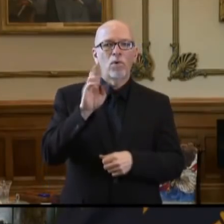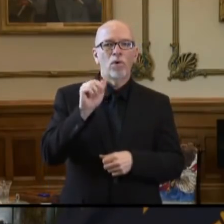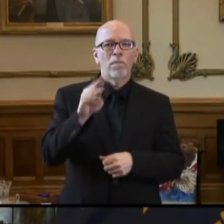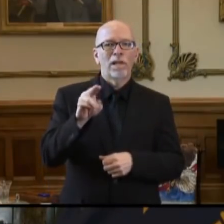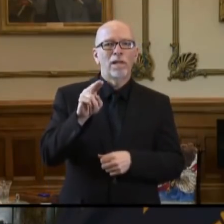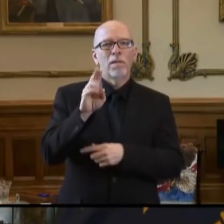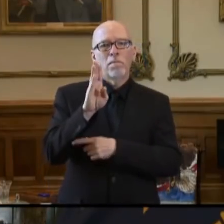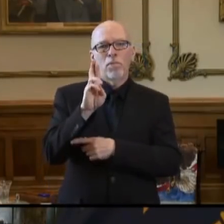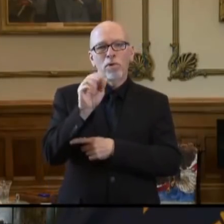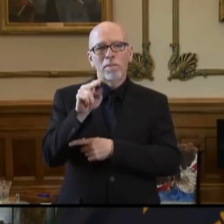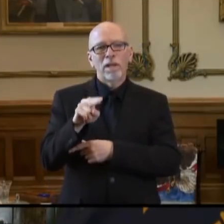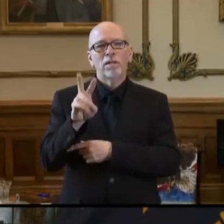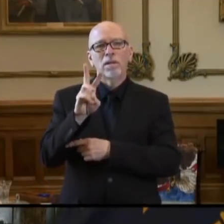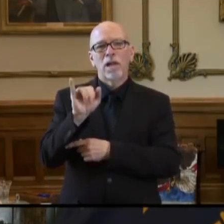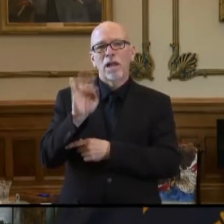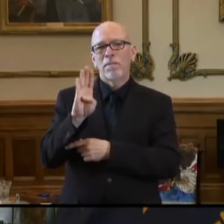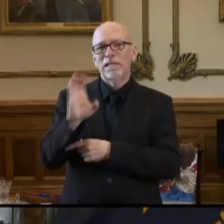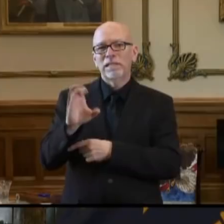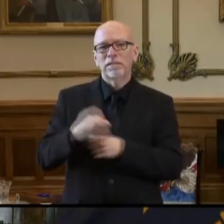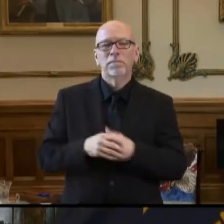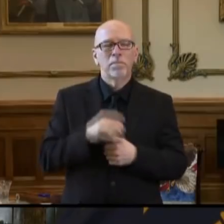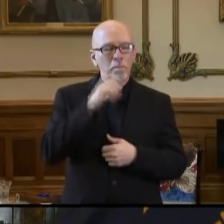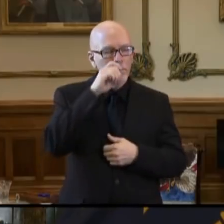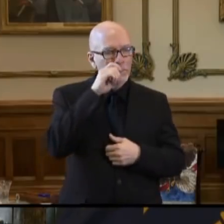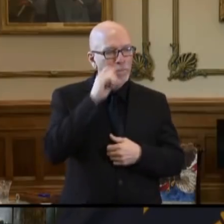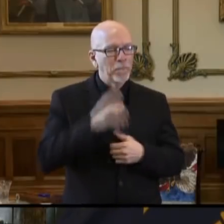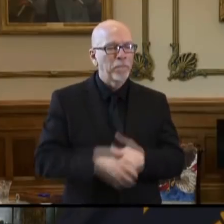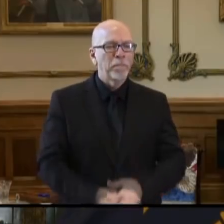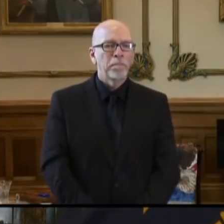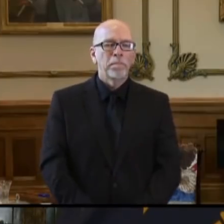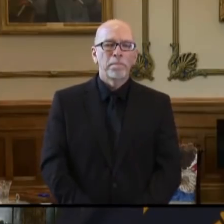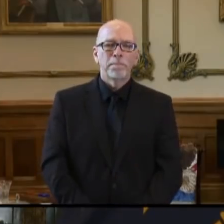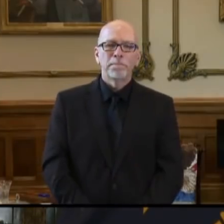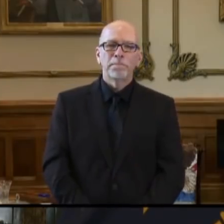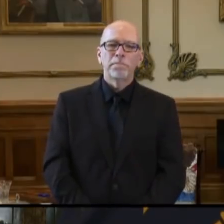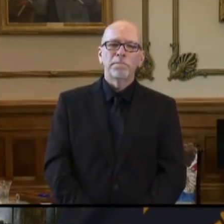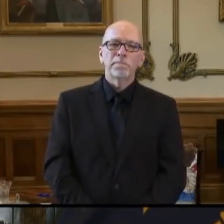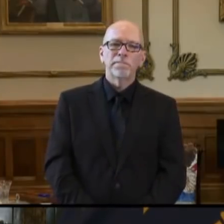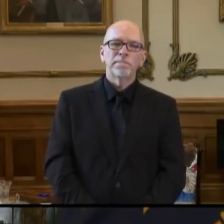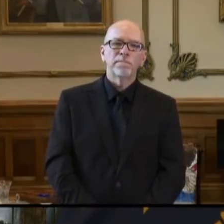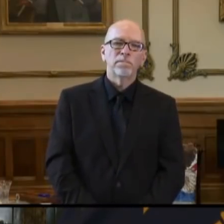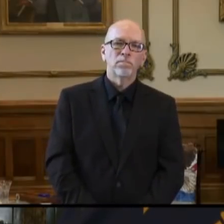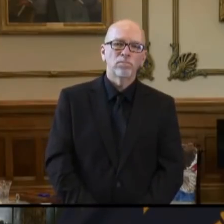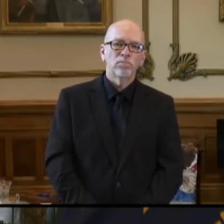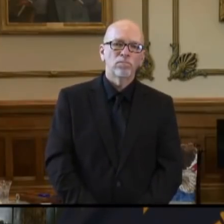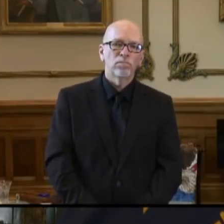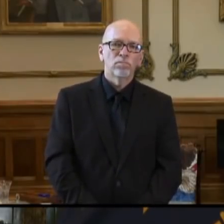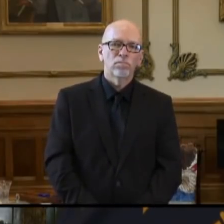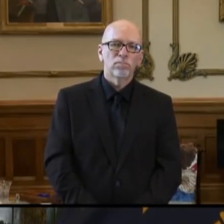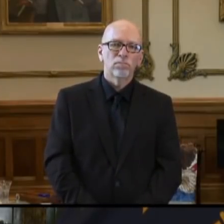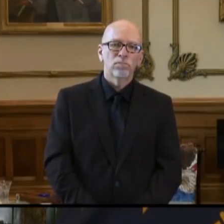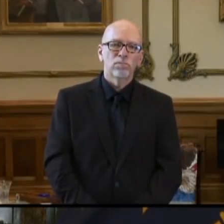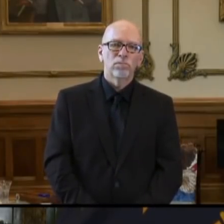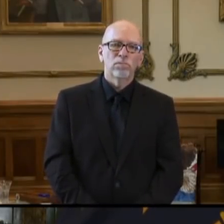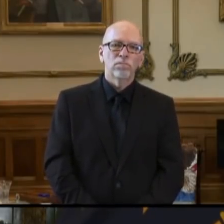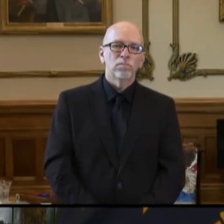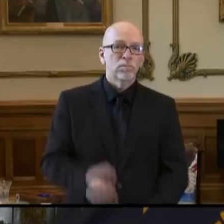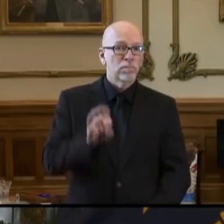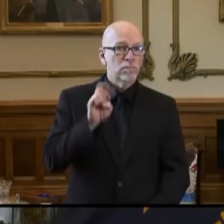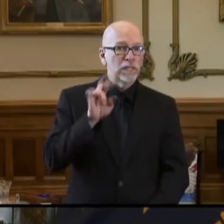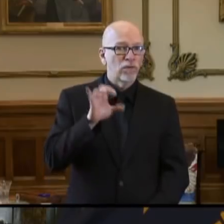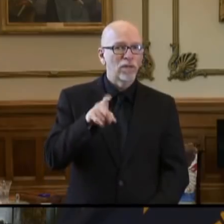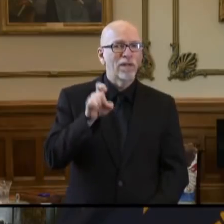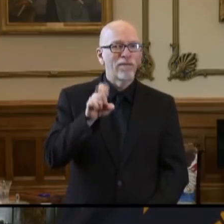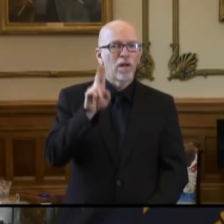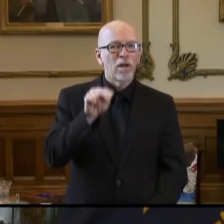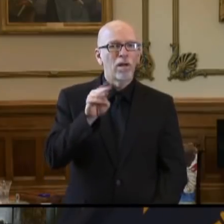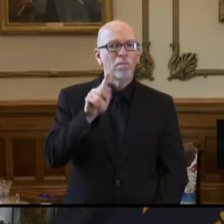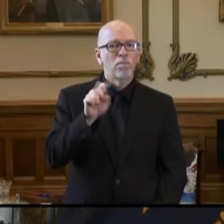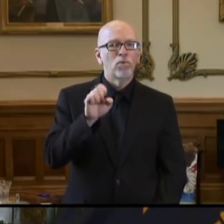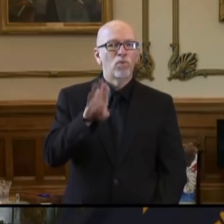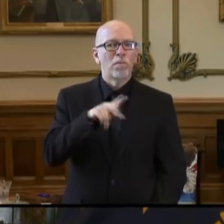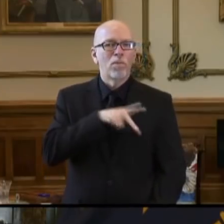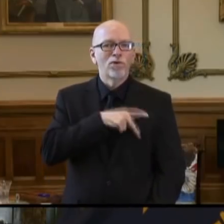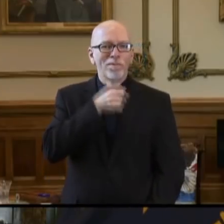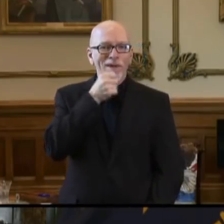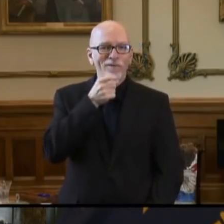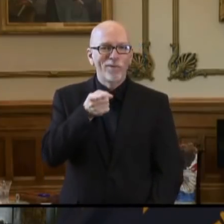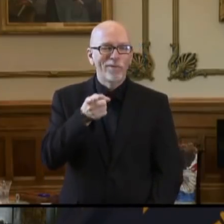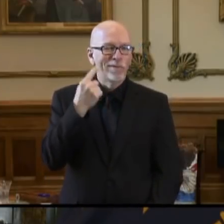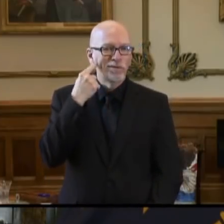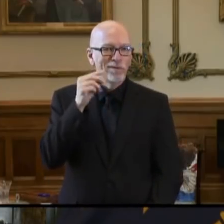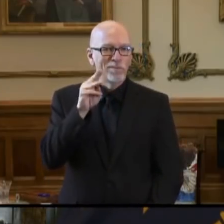YOU, ERIC BERMAN W IBC ERIC